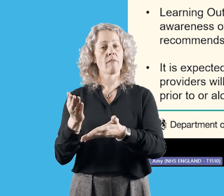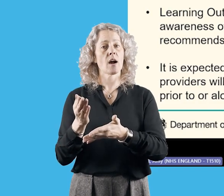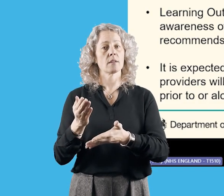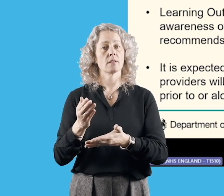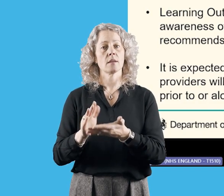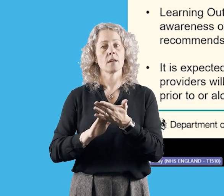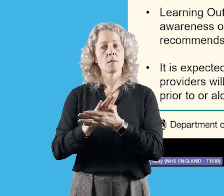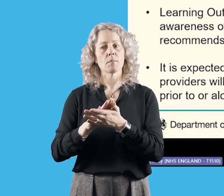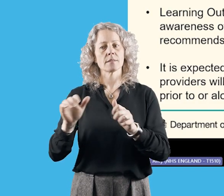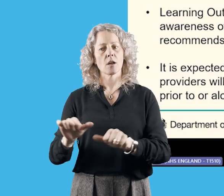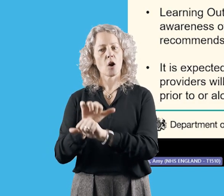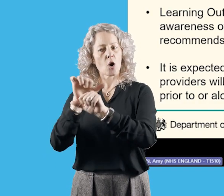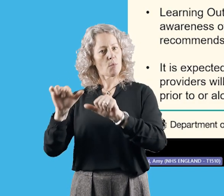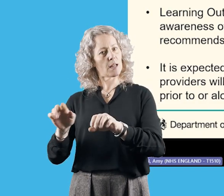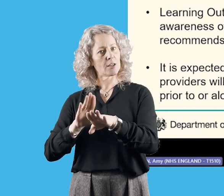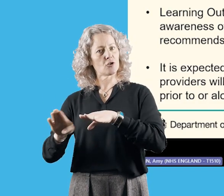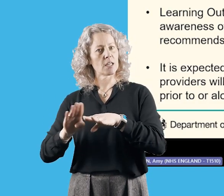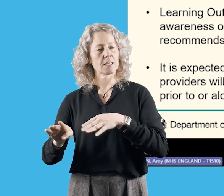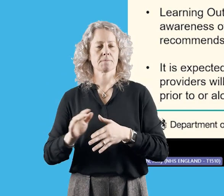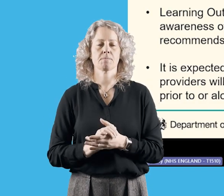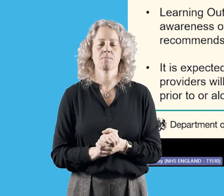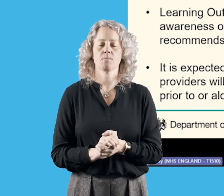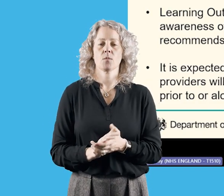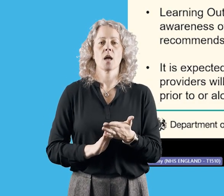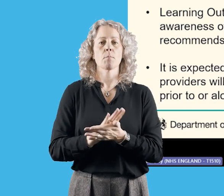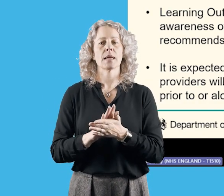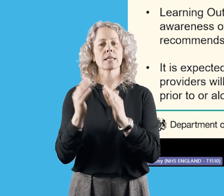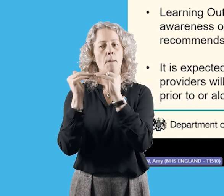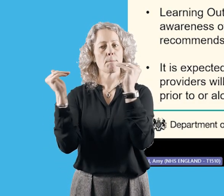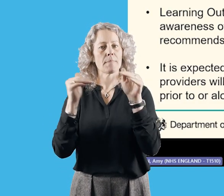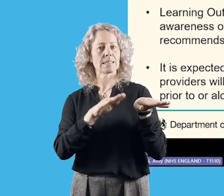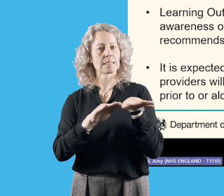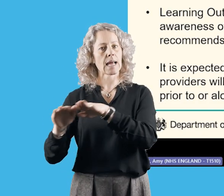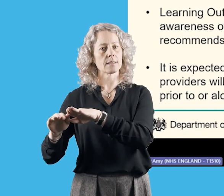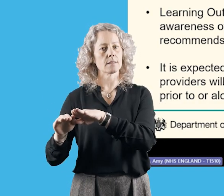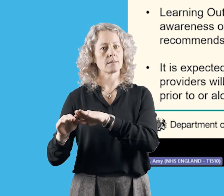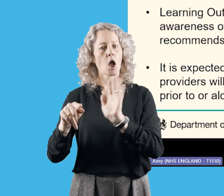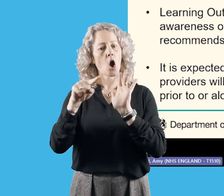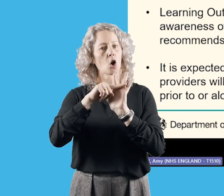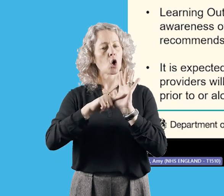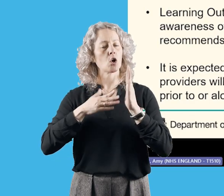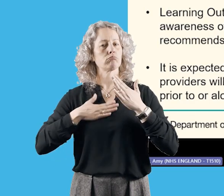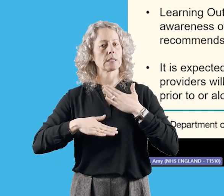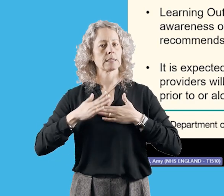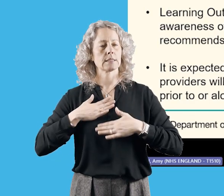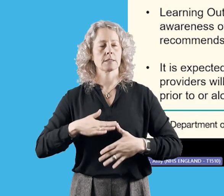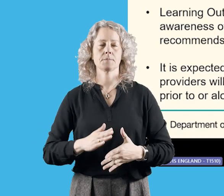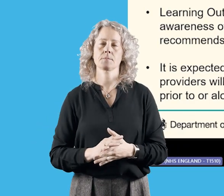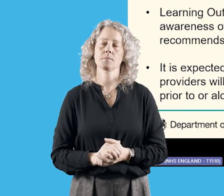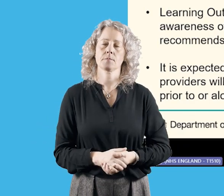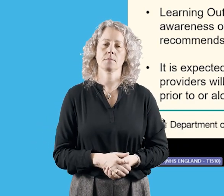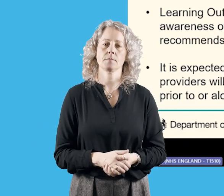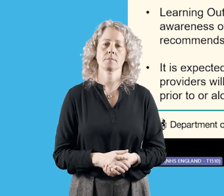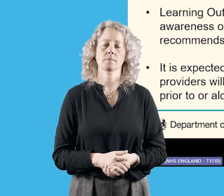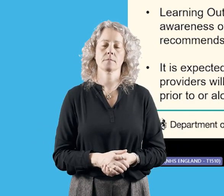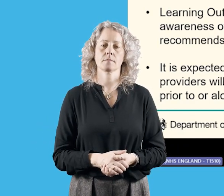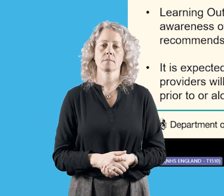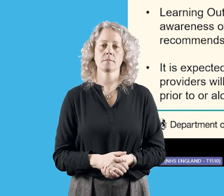the standards in the code of practise, either before or alongside completing the qualification. Next slide please.